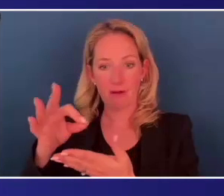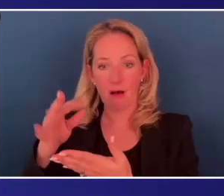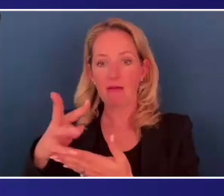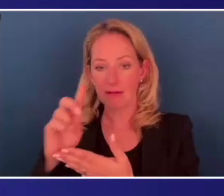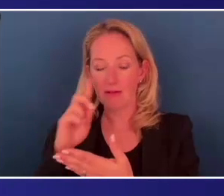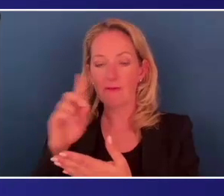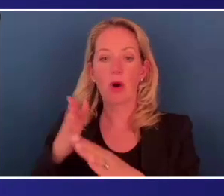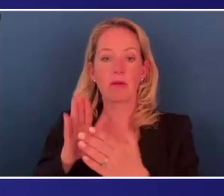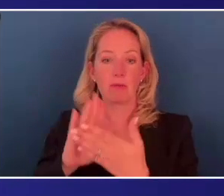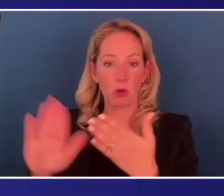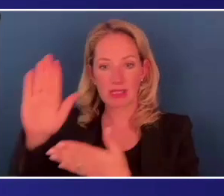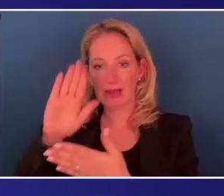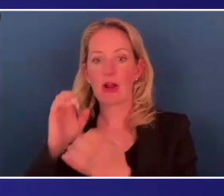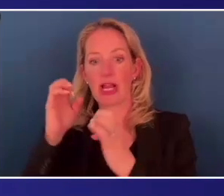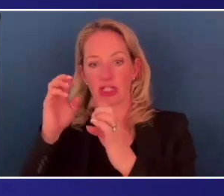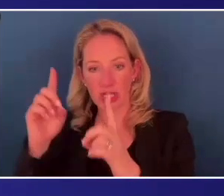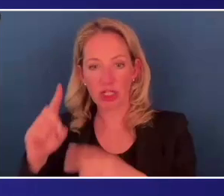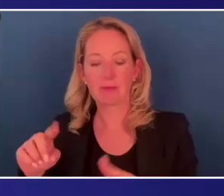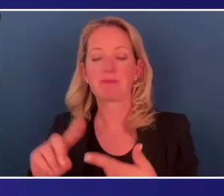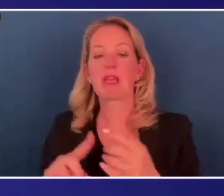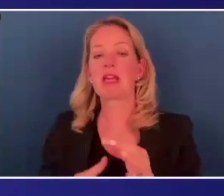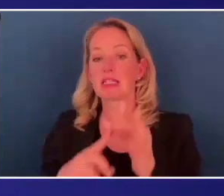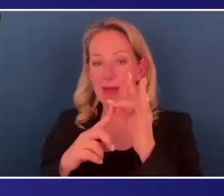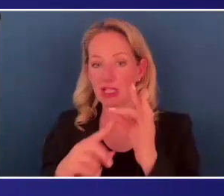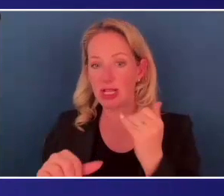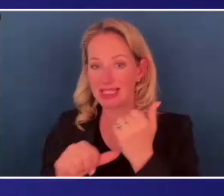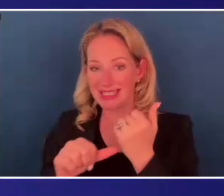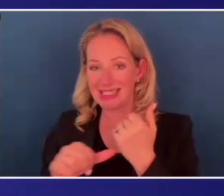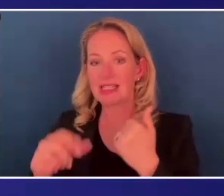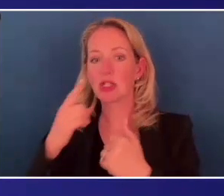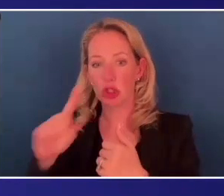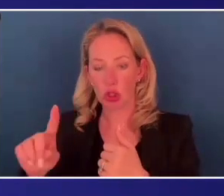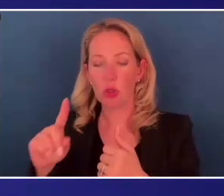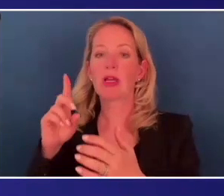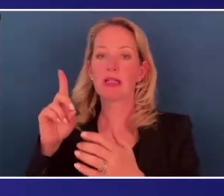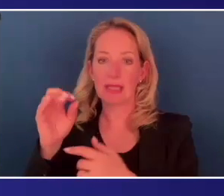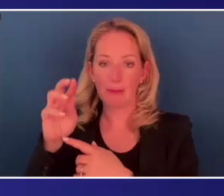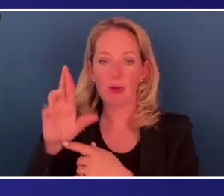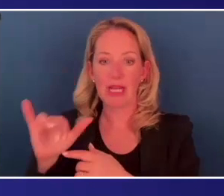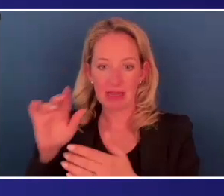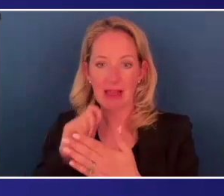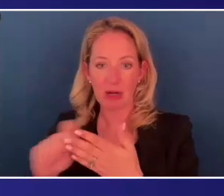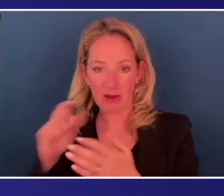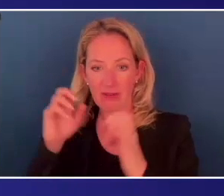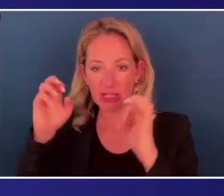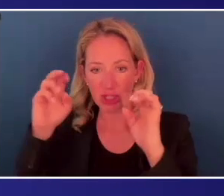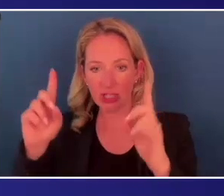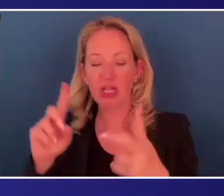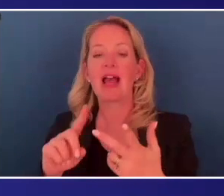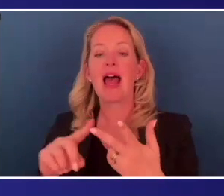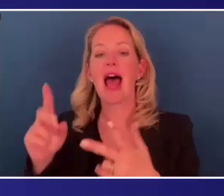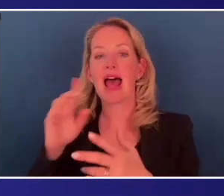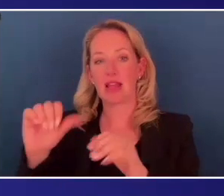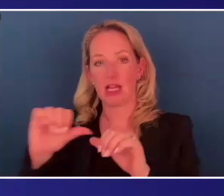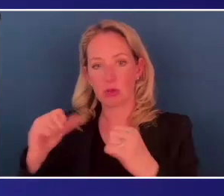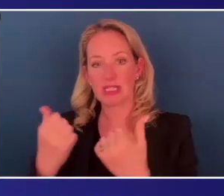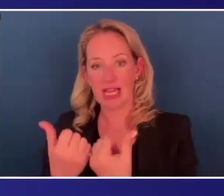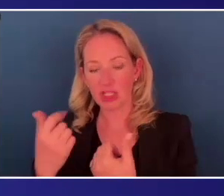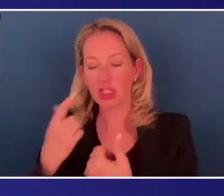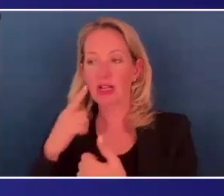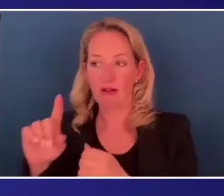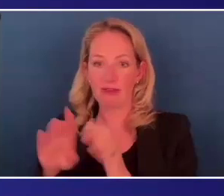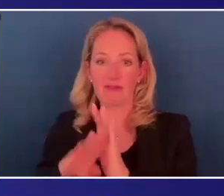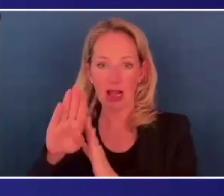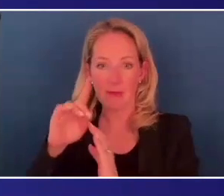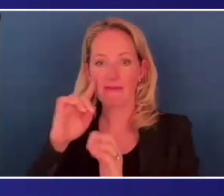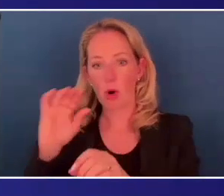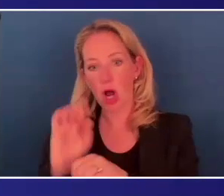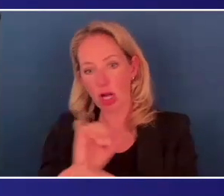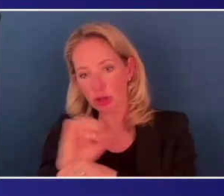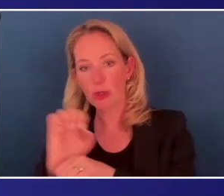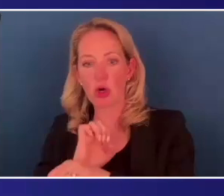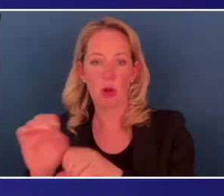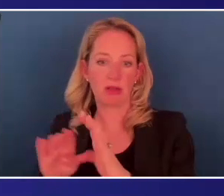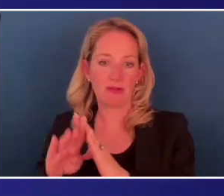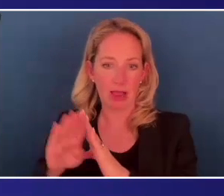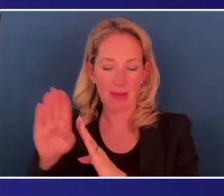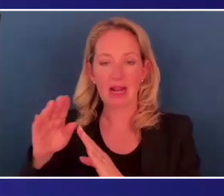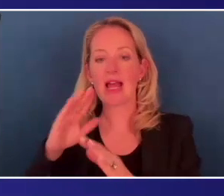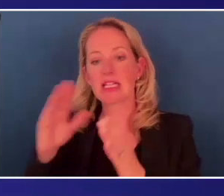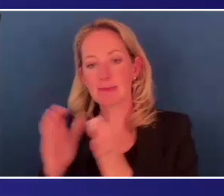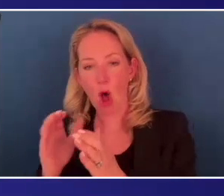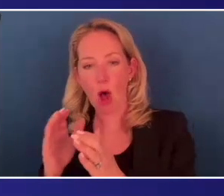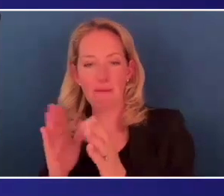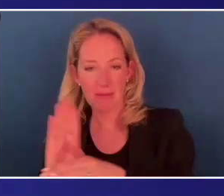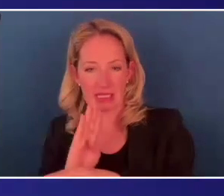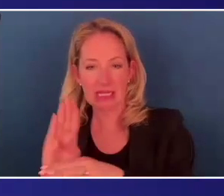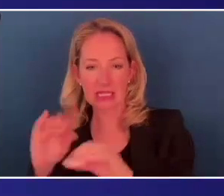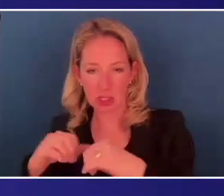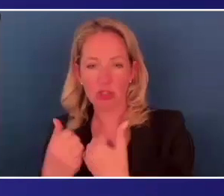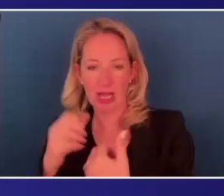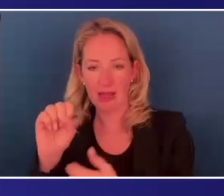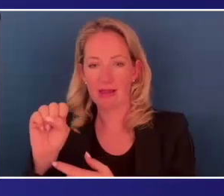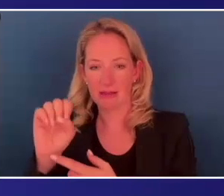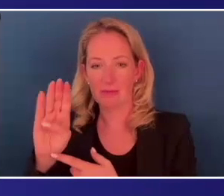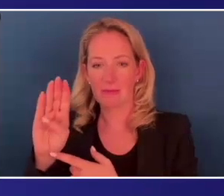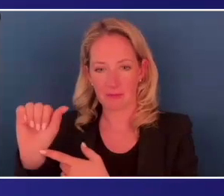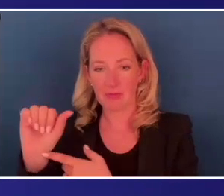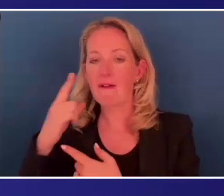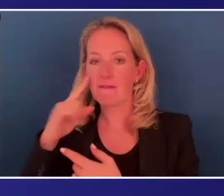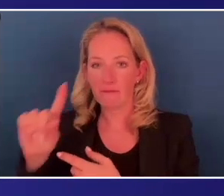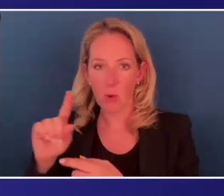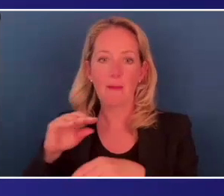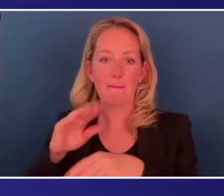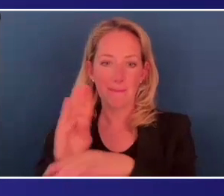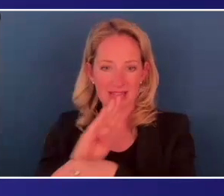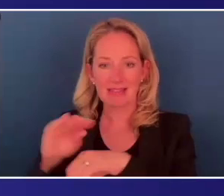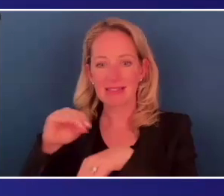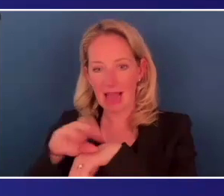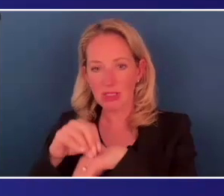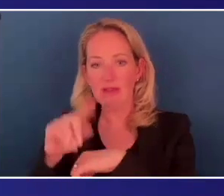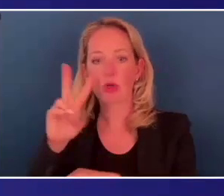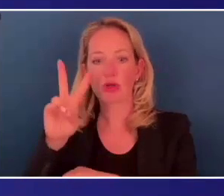Special assistant to the Deputy Secretary of Education and Associate Administrator for Entrepreneurial Development at the US Small Business Administration, where he managed programs that provide training and business counseling for over 2.4 million small business clients.